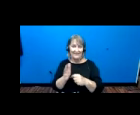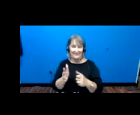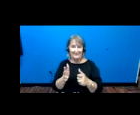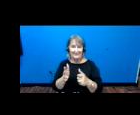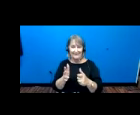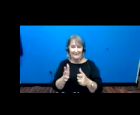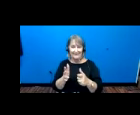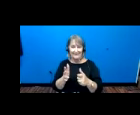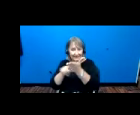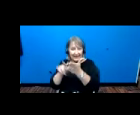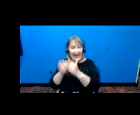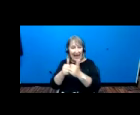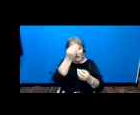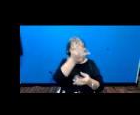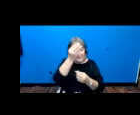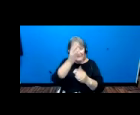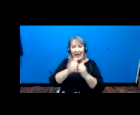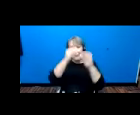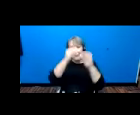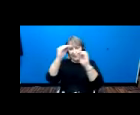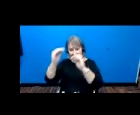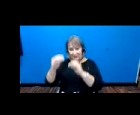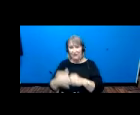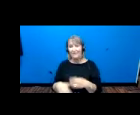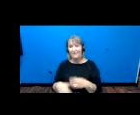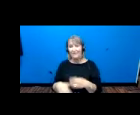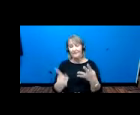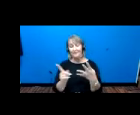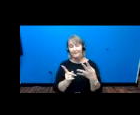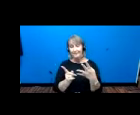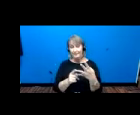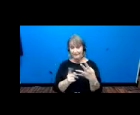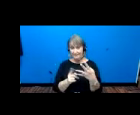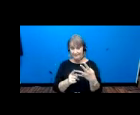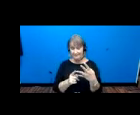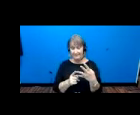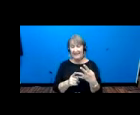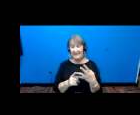Also, be able to identify if, and how, you can help support.